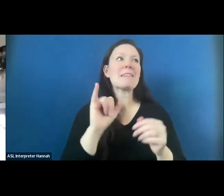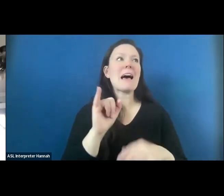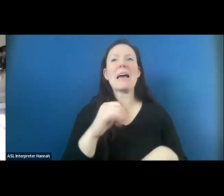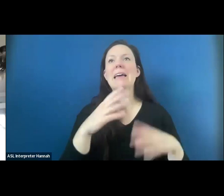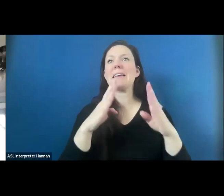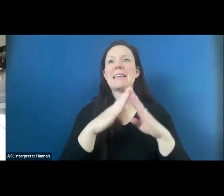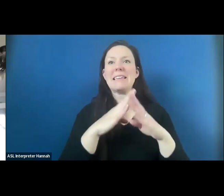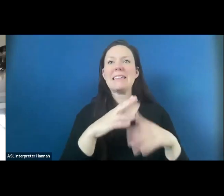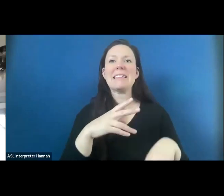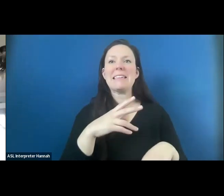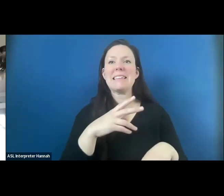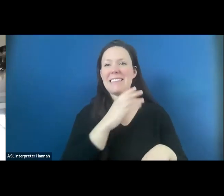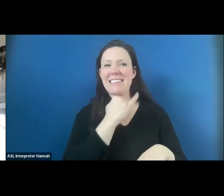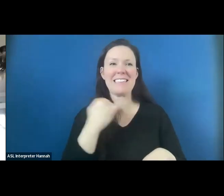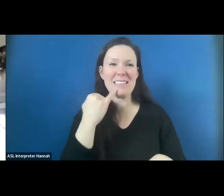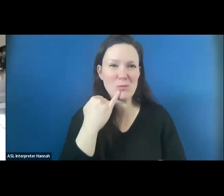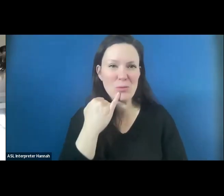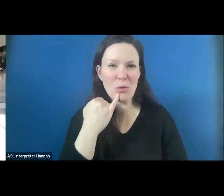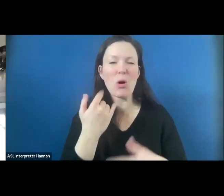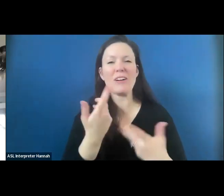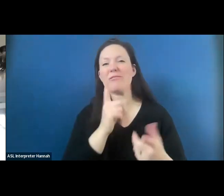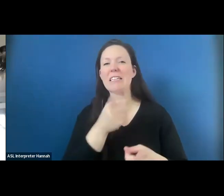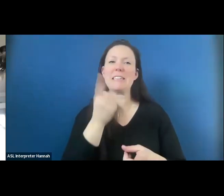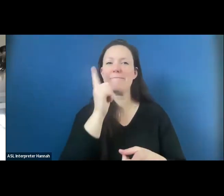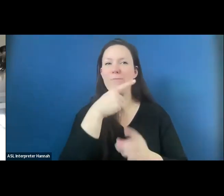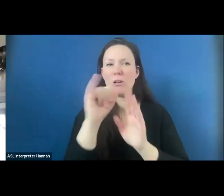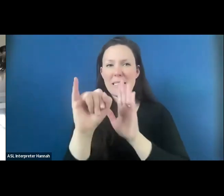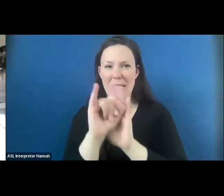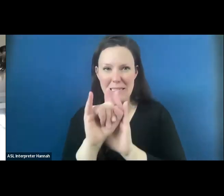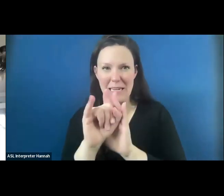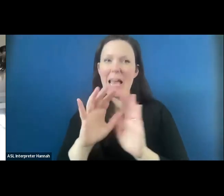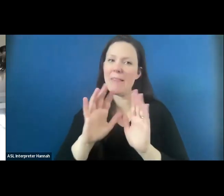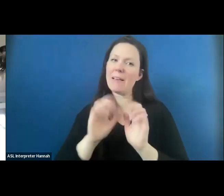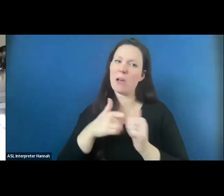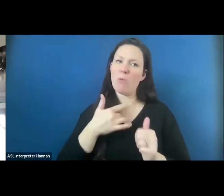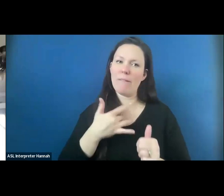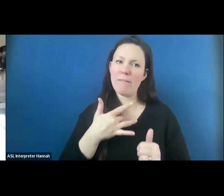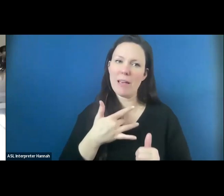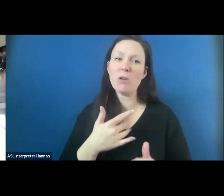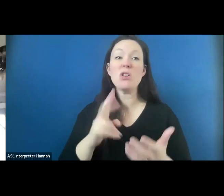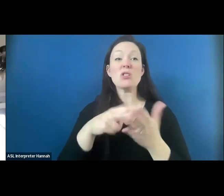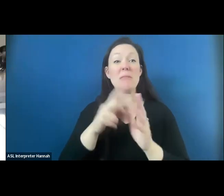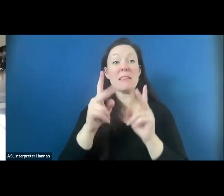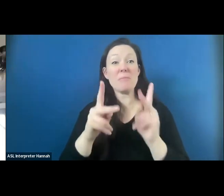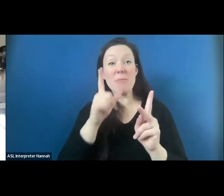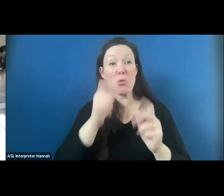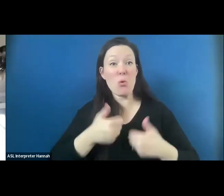really trying to do that work of replacing and erasing the actual indigenous people there, erasing their bodies,